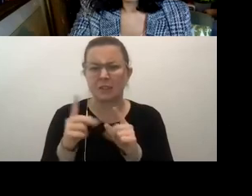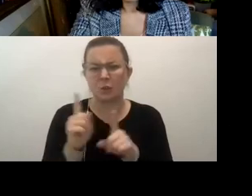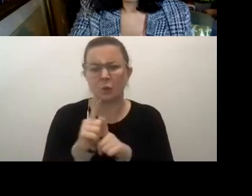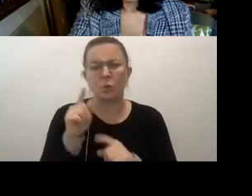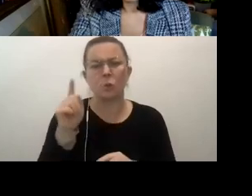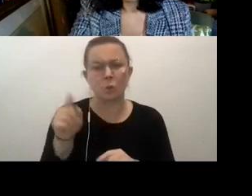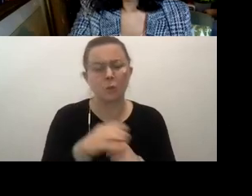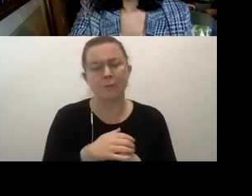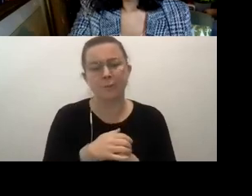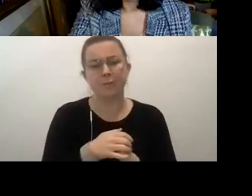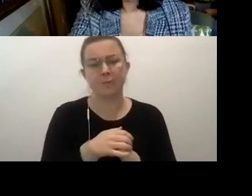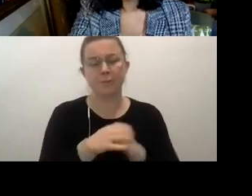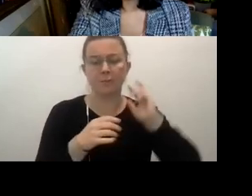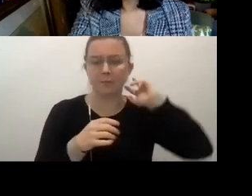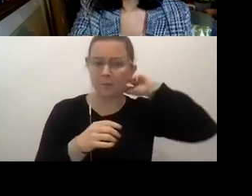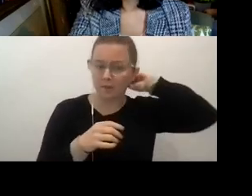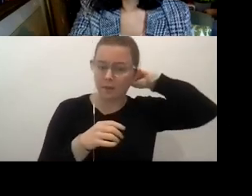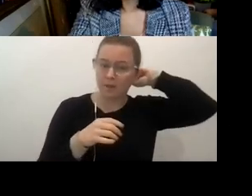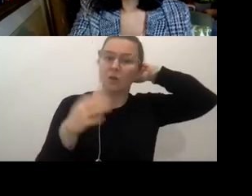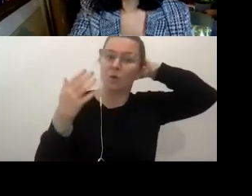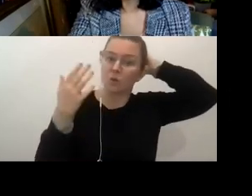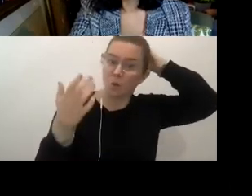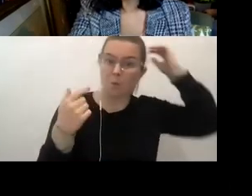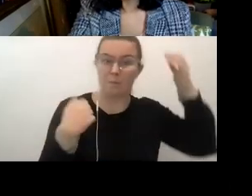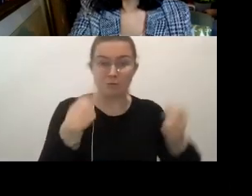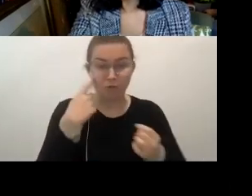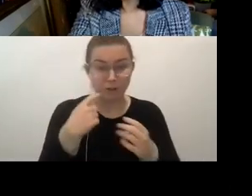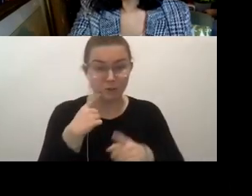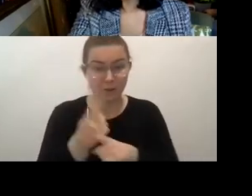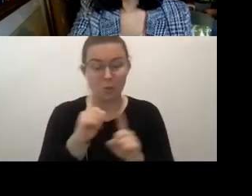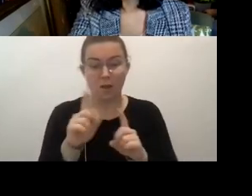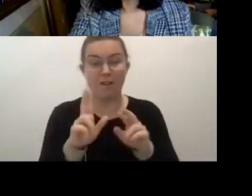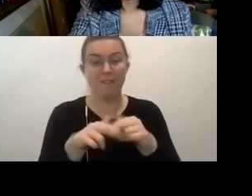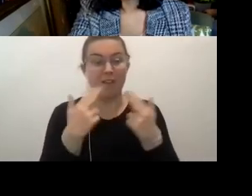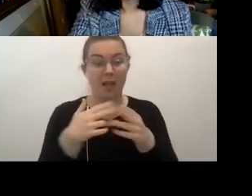So, what I'm trying to say is that family with no experience should be said "okay